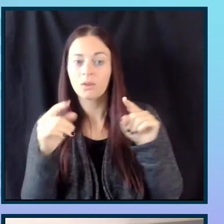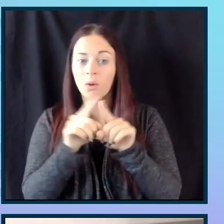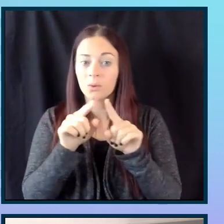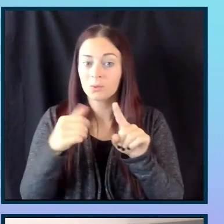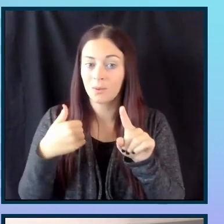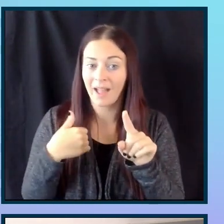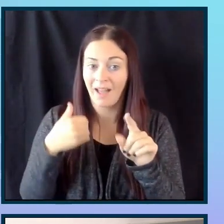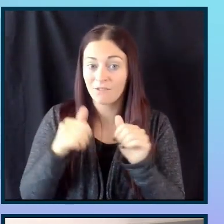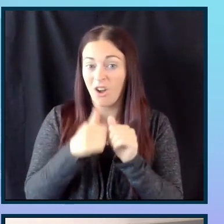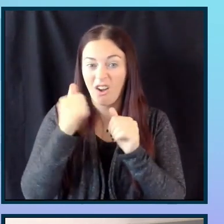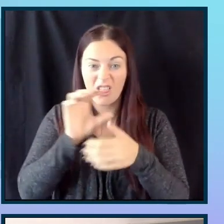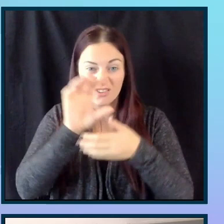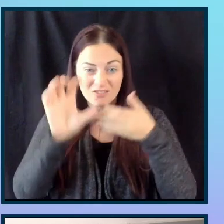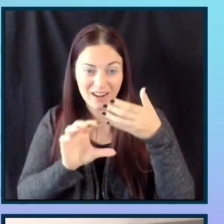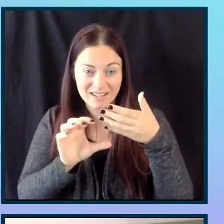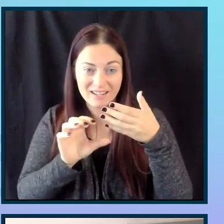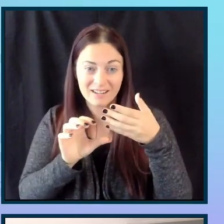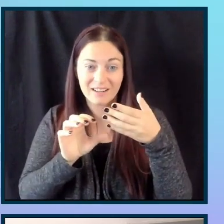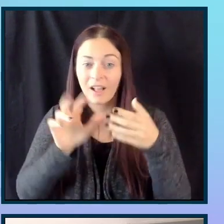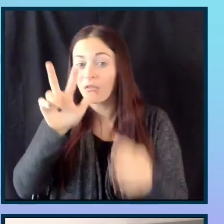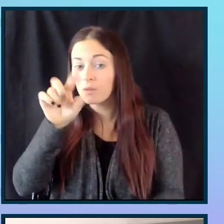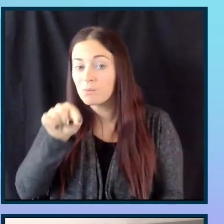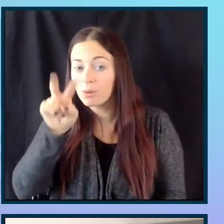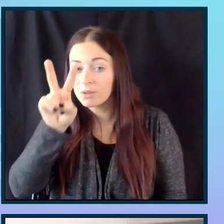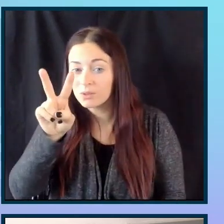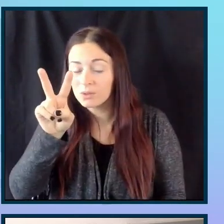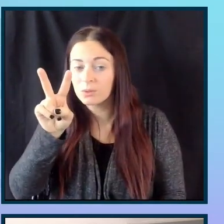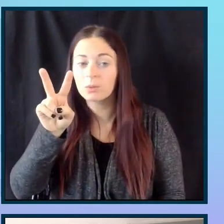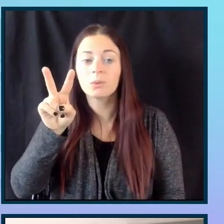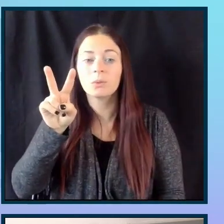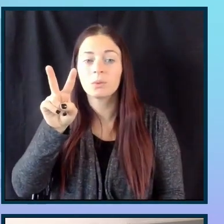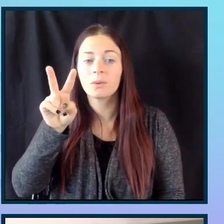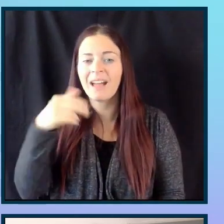Guideline 3.2 has